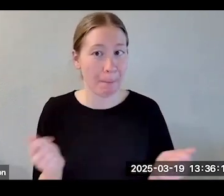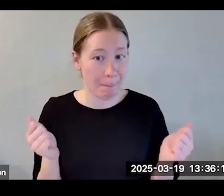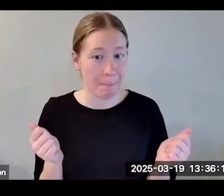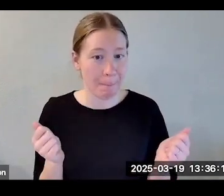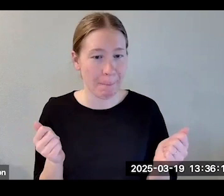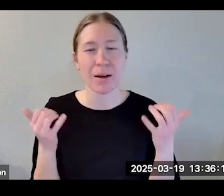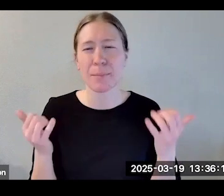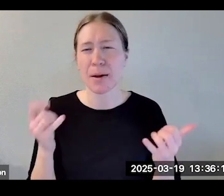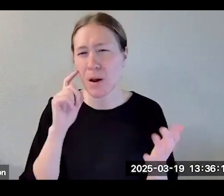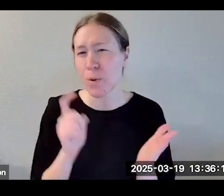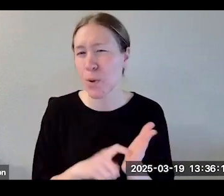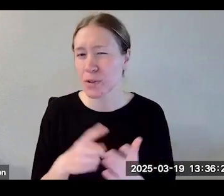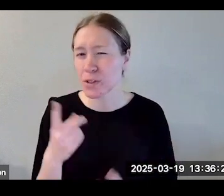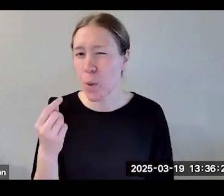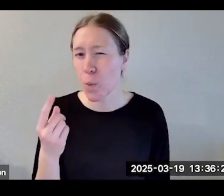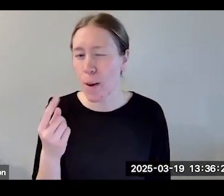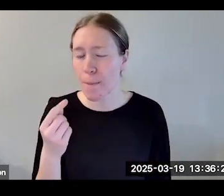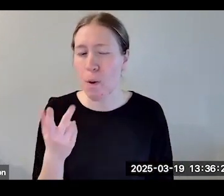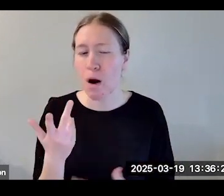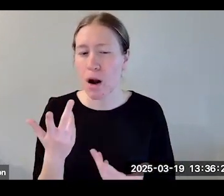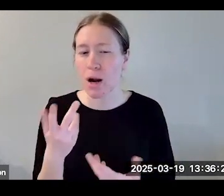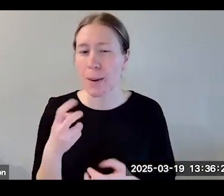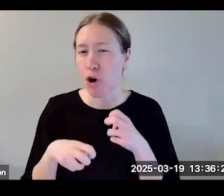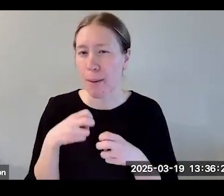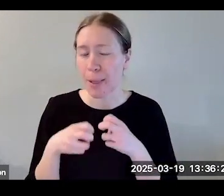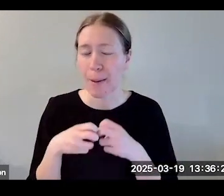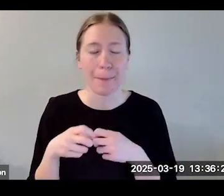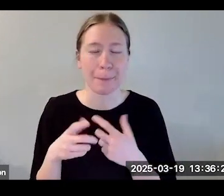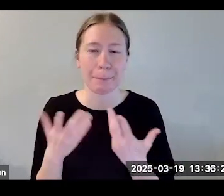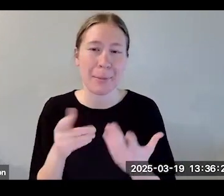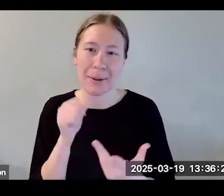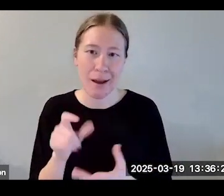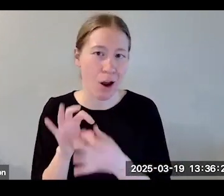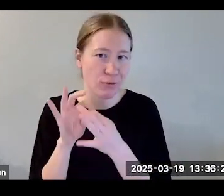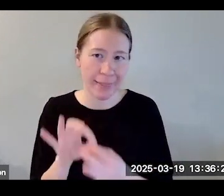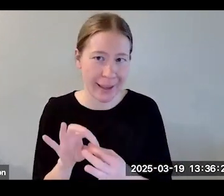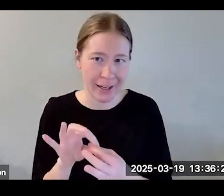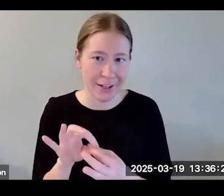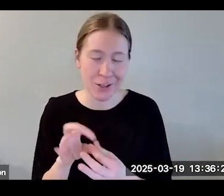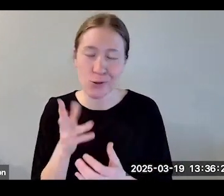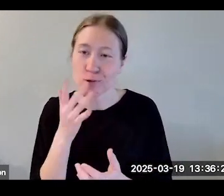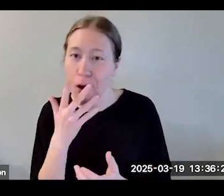in this section not related to color contrast necessarily, but with link text.